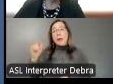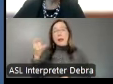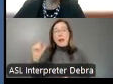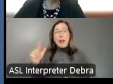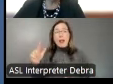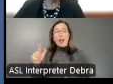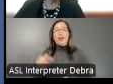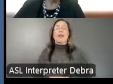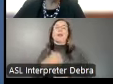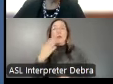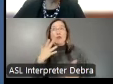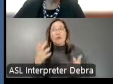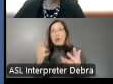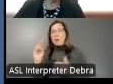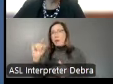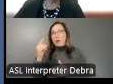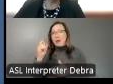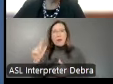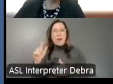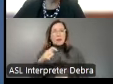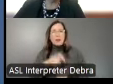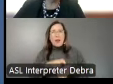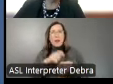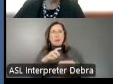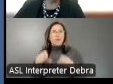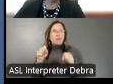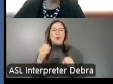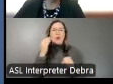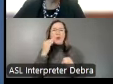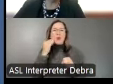for taking the time to be with us today. We know that you are touring through Latin America, and